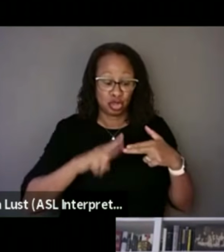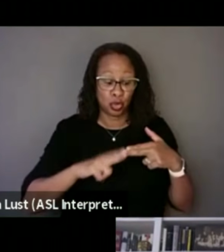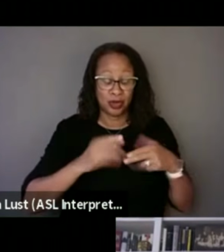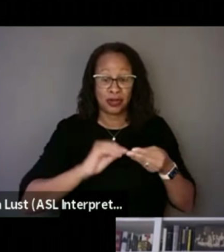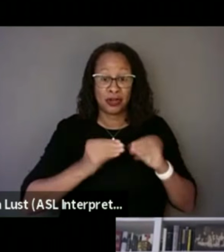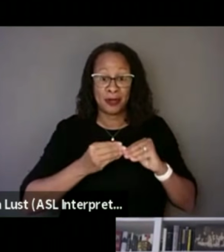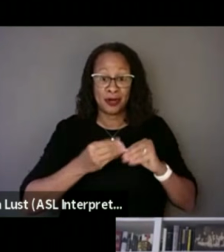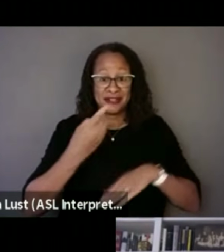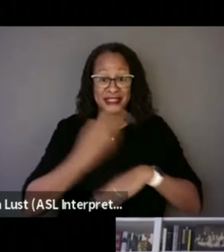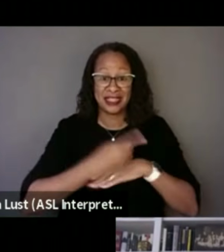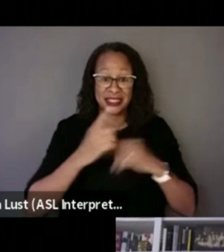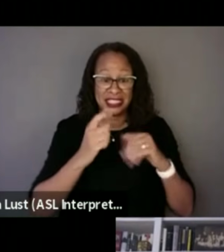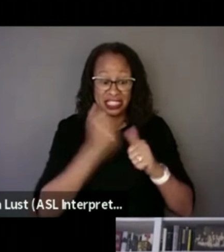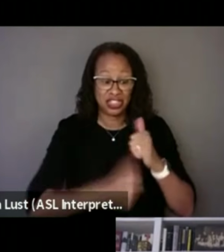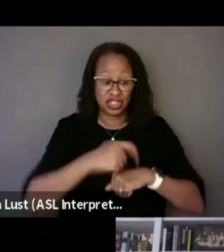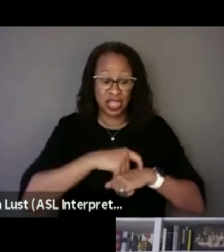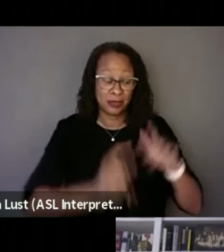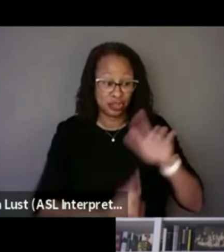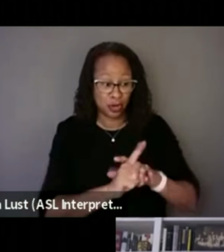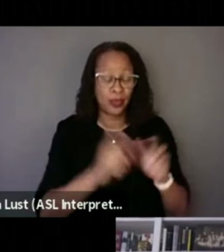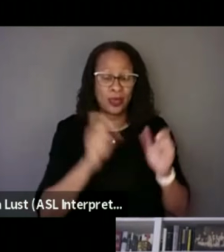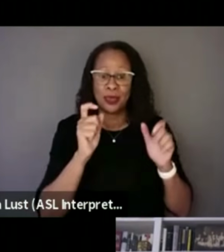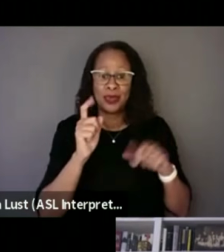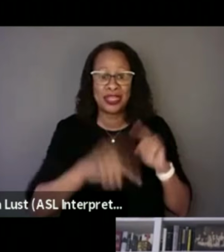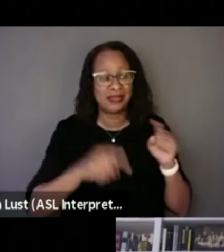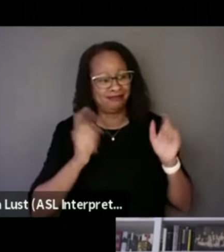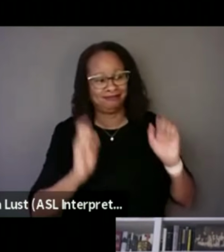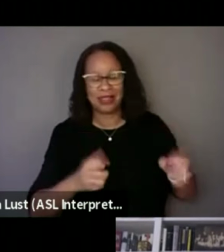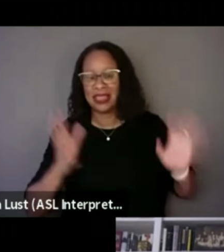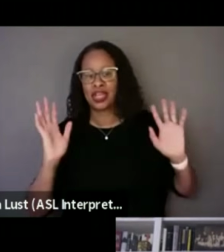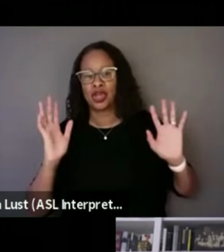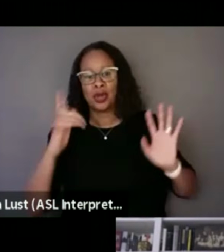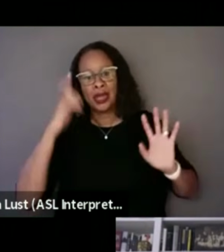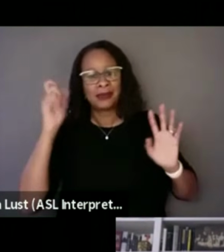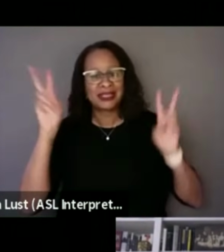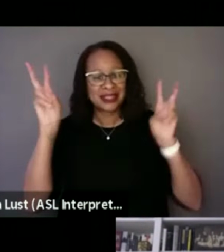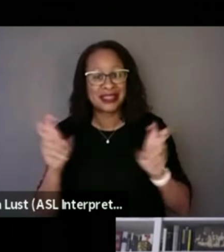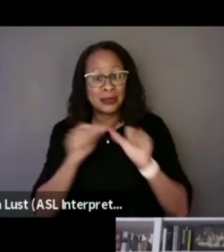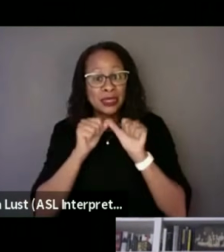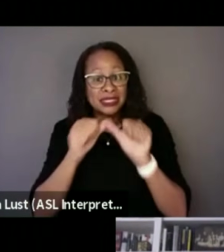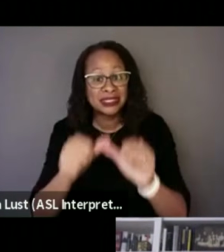like we had let it go because these themes were continuous, and they would come around to us again.